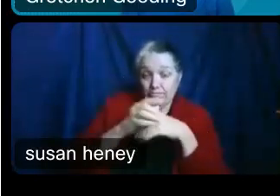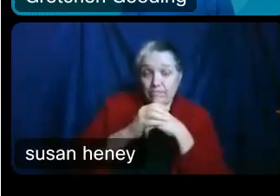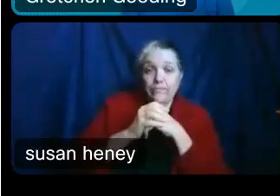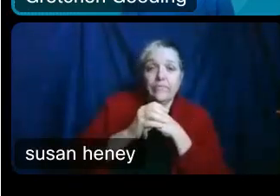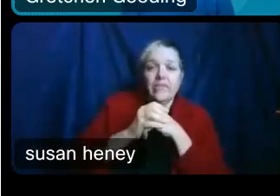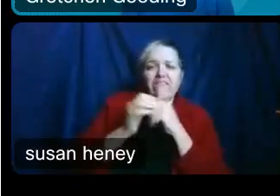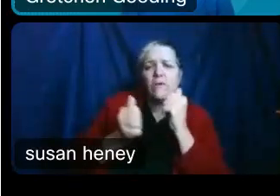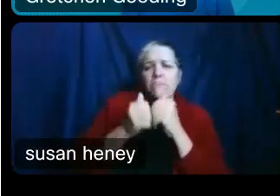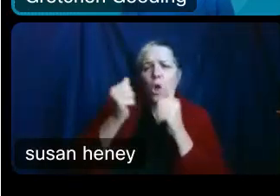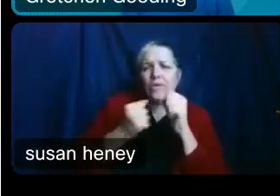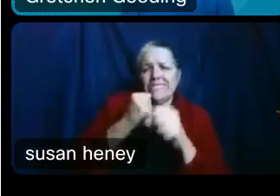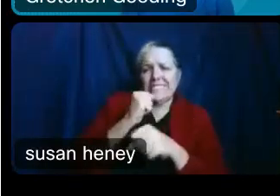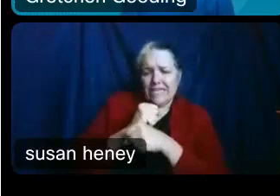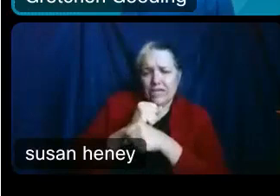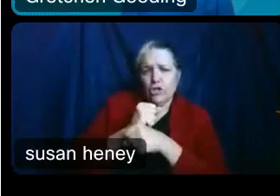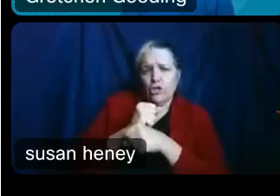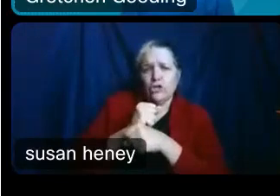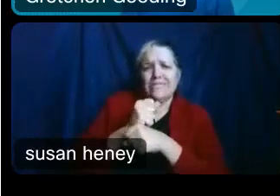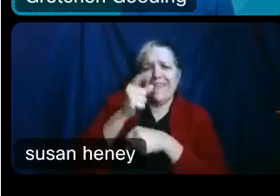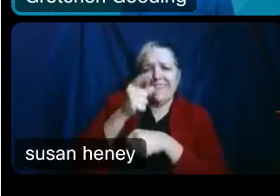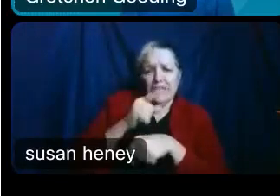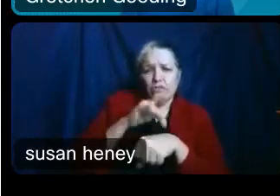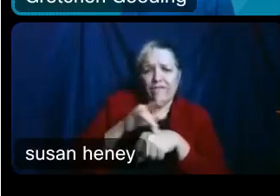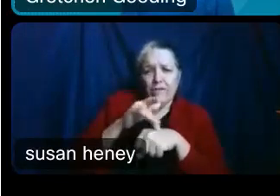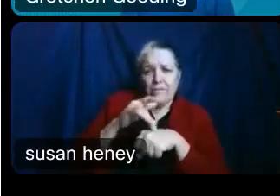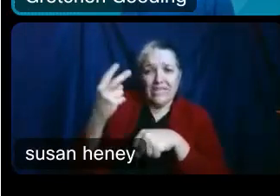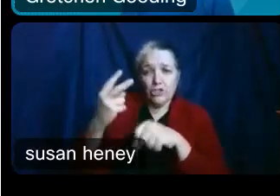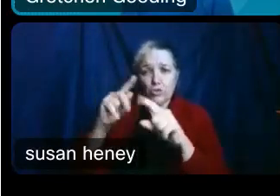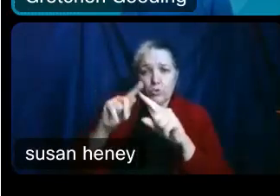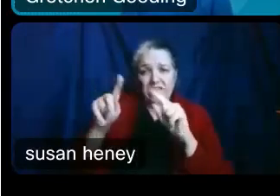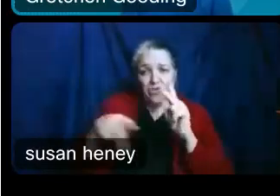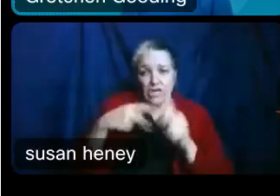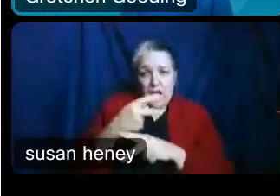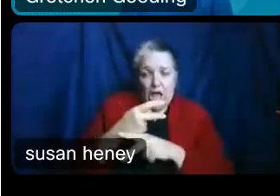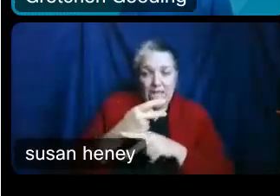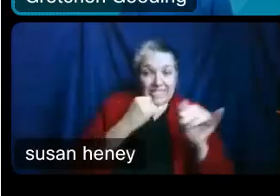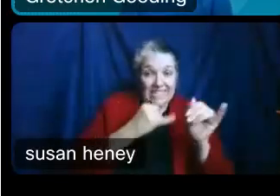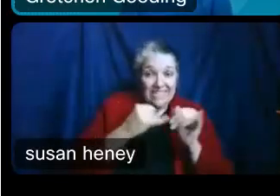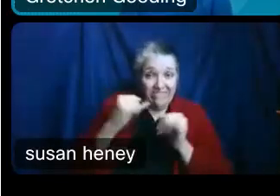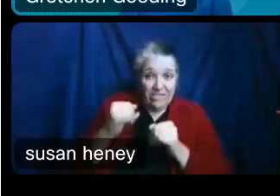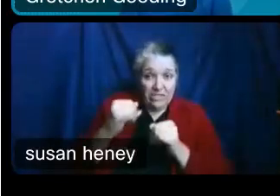for detailed tables are available in two different formats. Individual tables shall files and